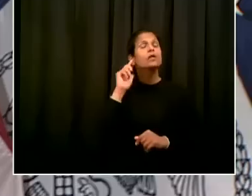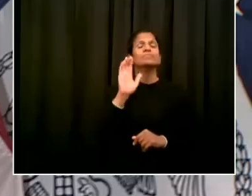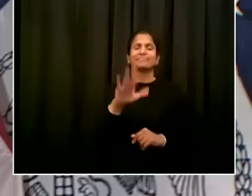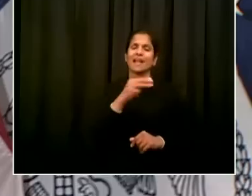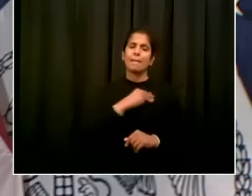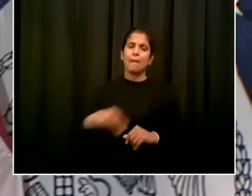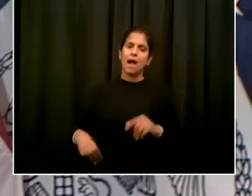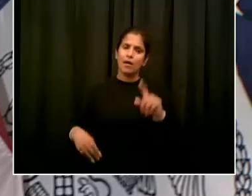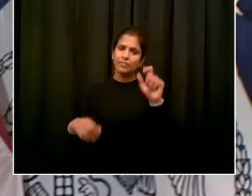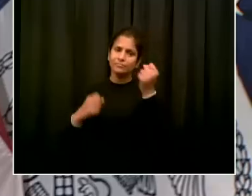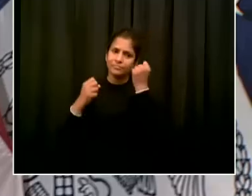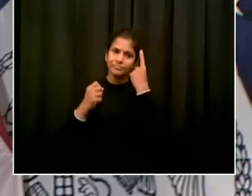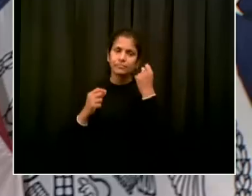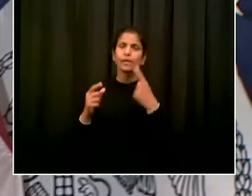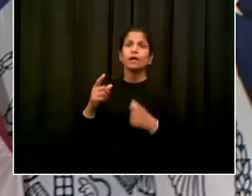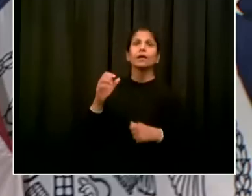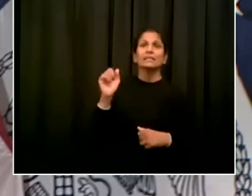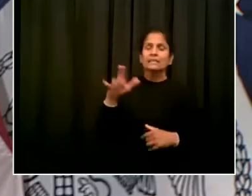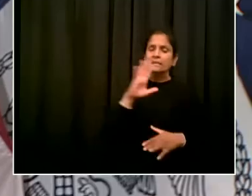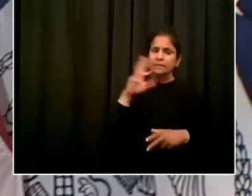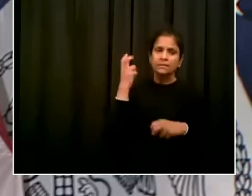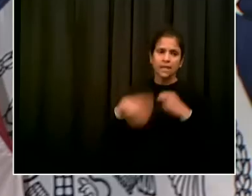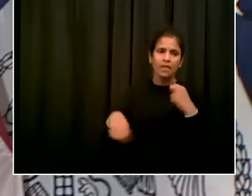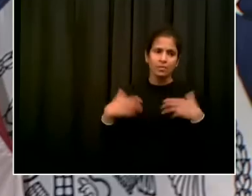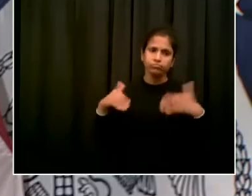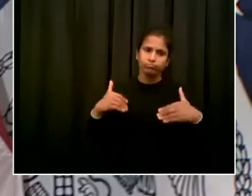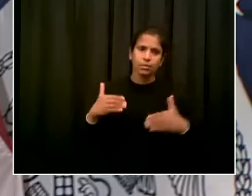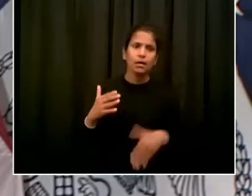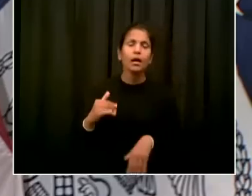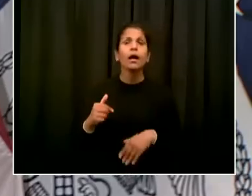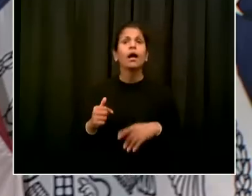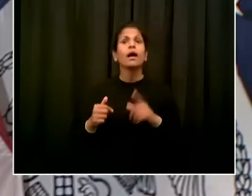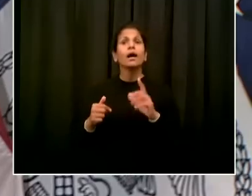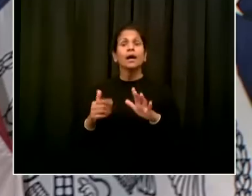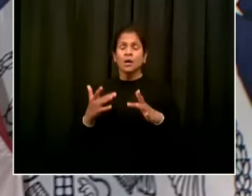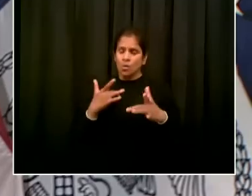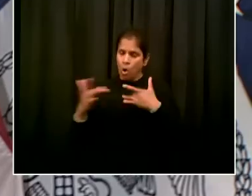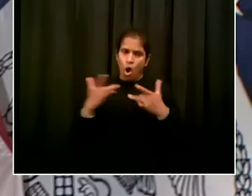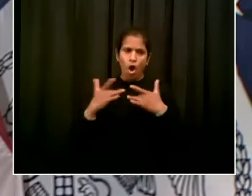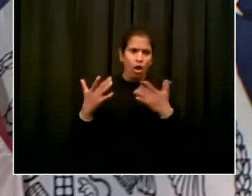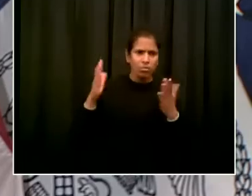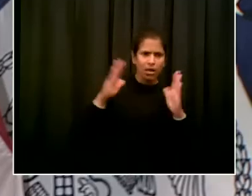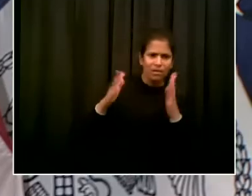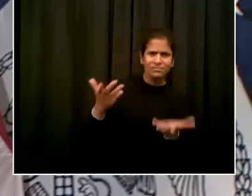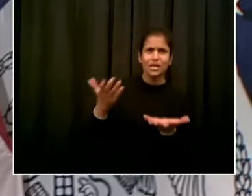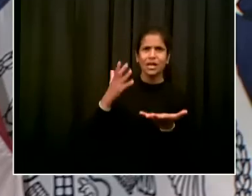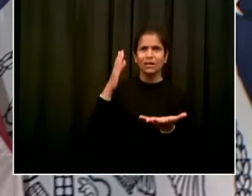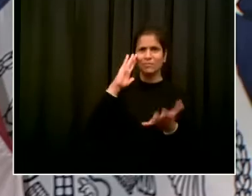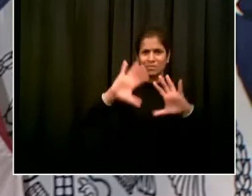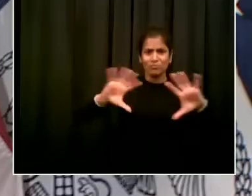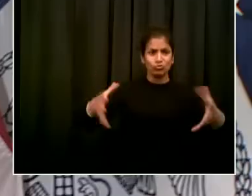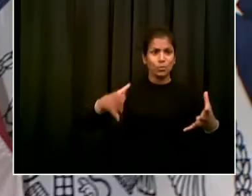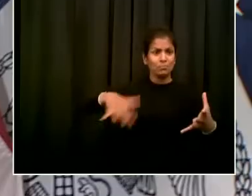REALLY TOUGH SITUATION HERE. I DID REPRESENT THE COMMUNITY AND OWRKRKED VEVE Y CCSELOLLY WITTH THE COMMUNITY, AND